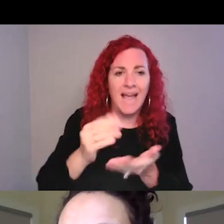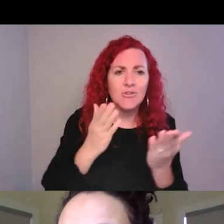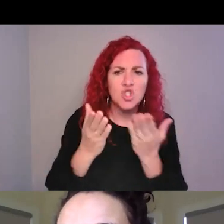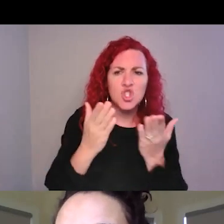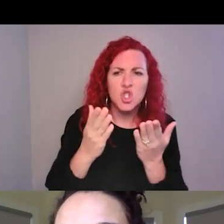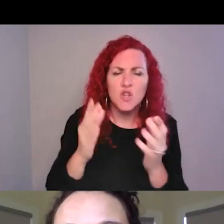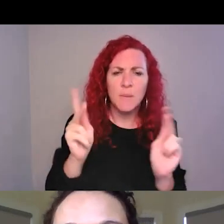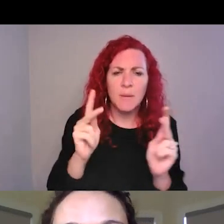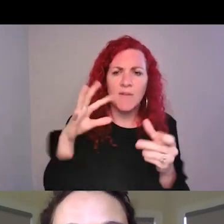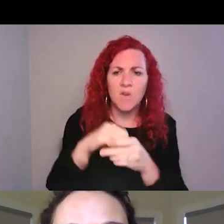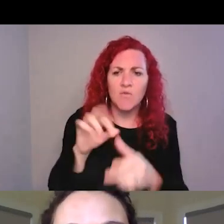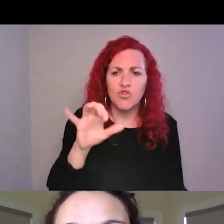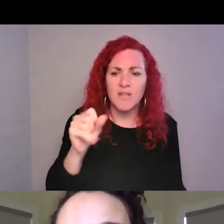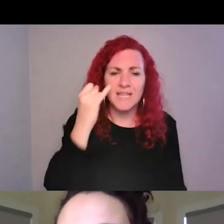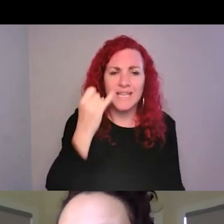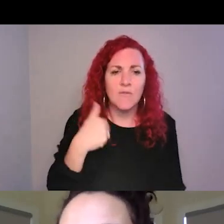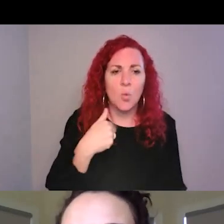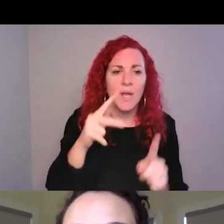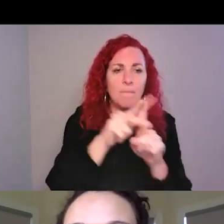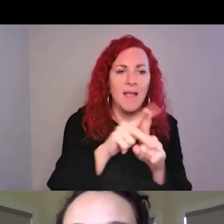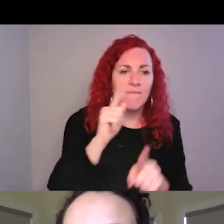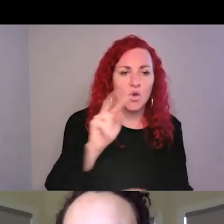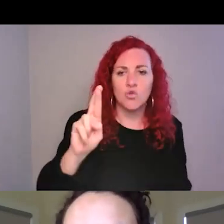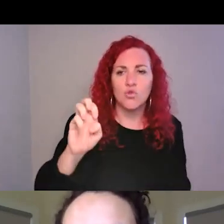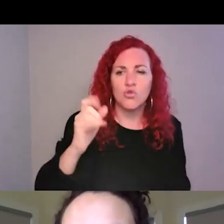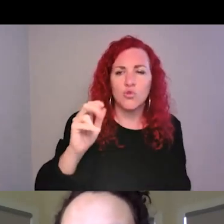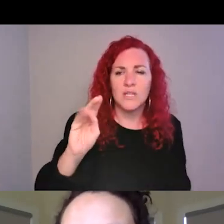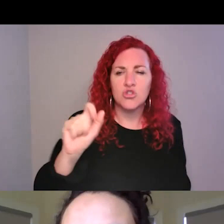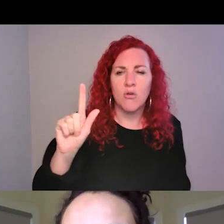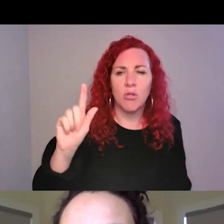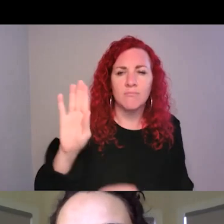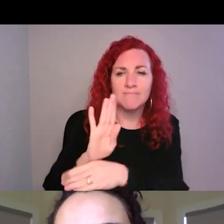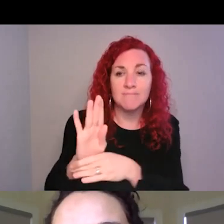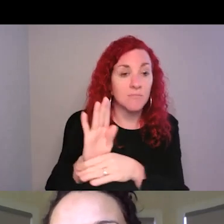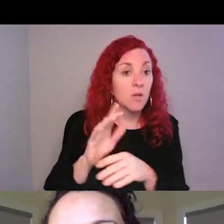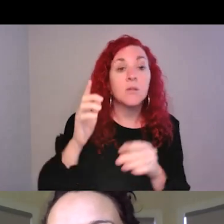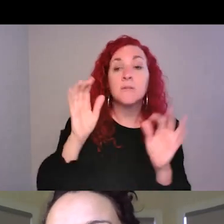APPLY FOR MORE AGENCIES.